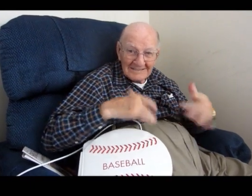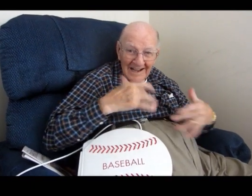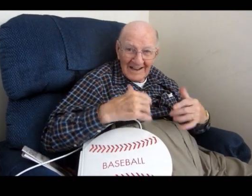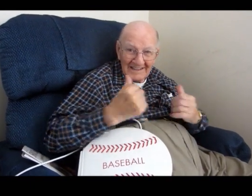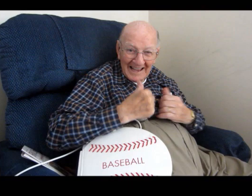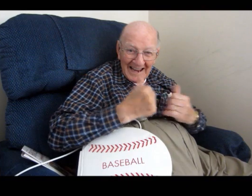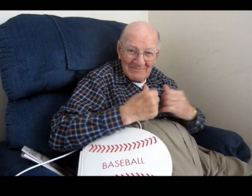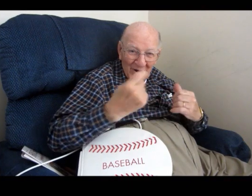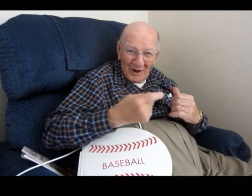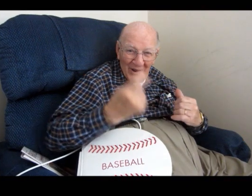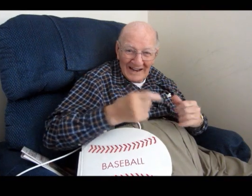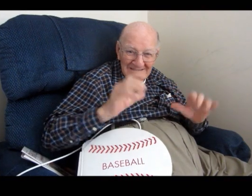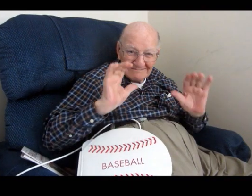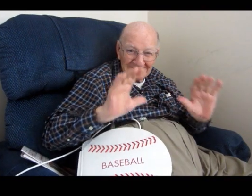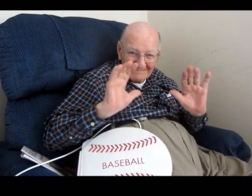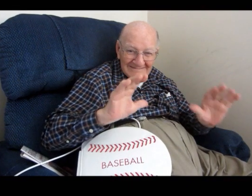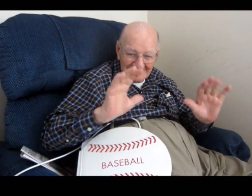It's an exciting game always!